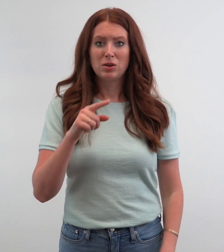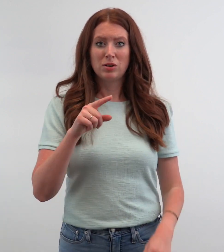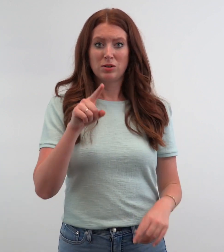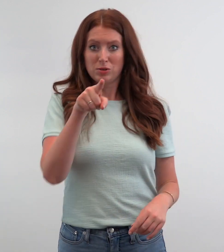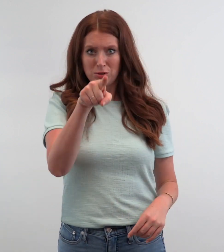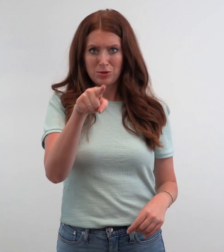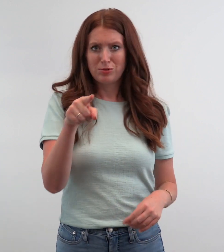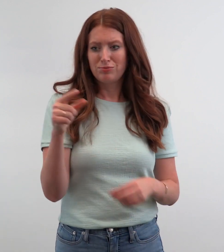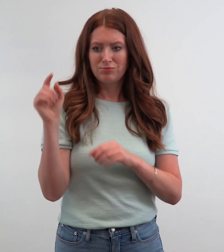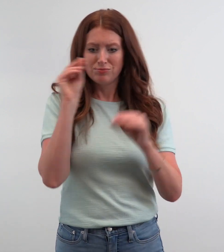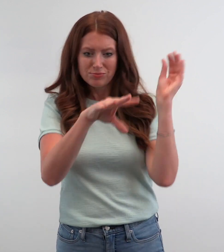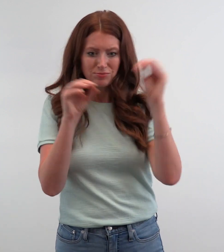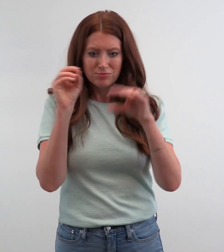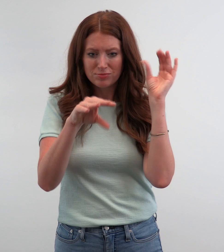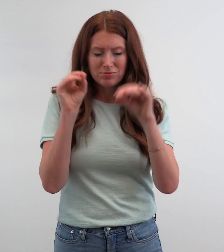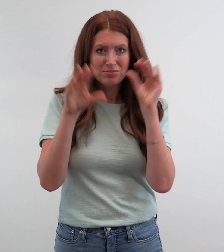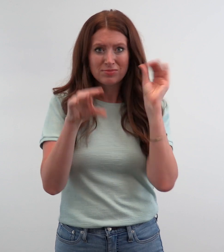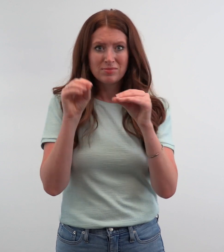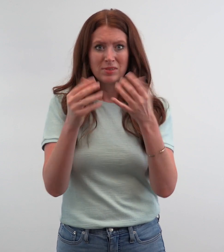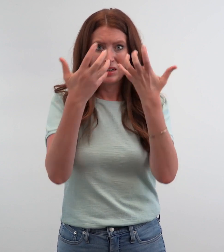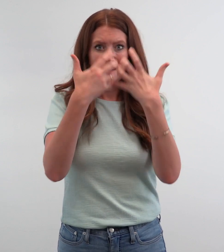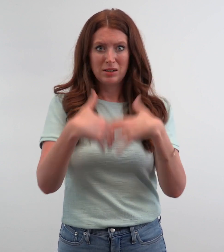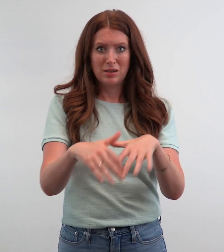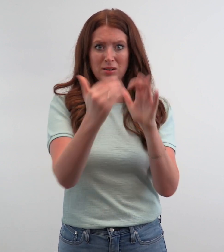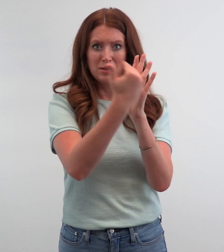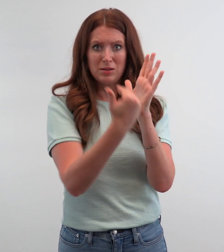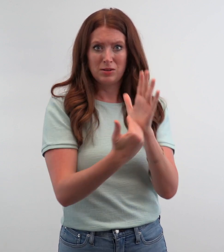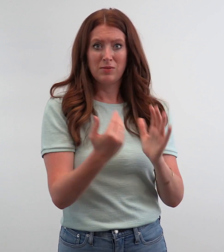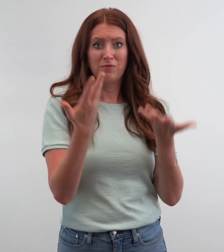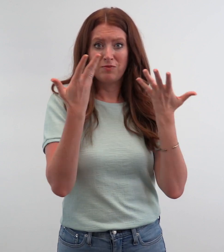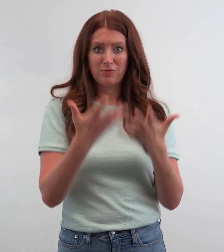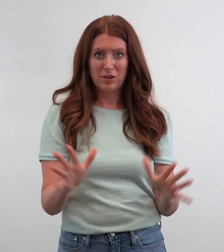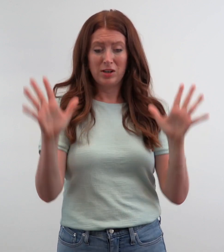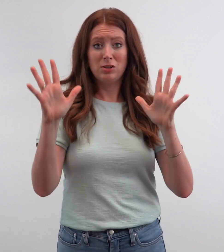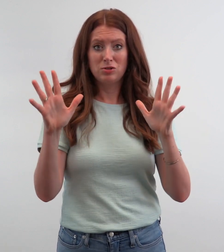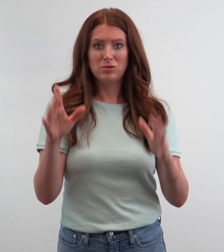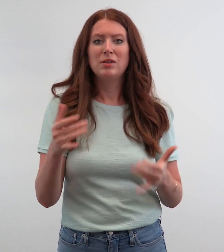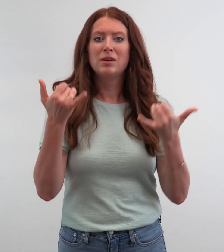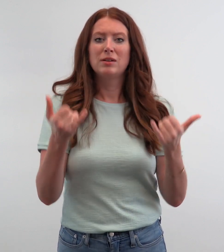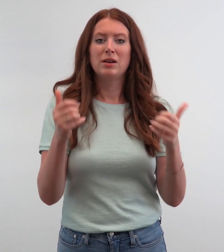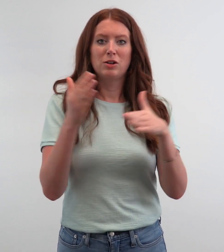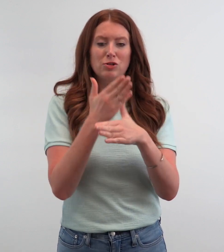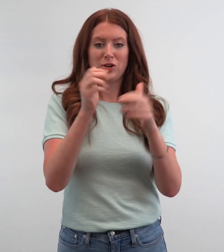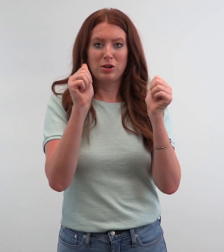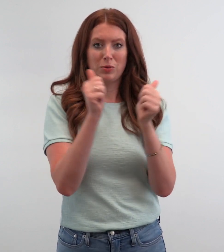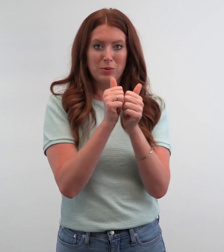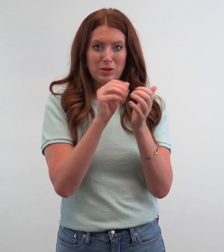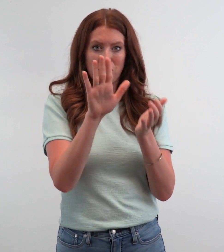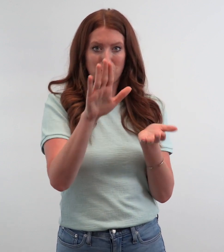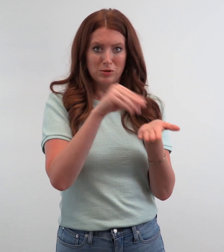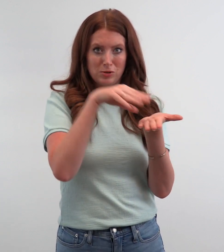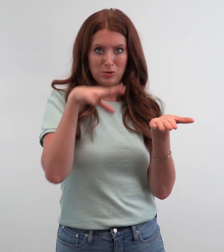options you put all these together and it forms a perfect list. Now you can